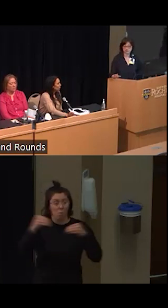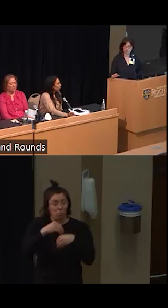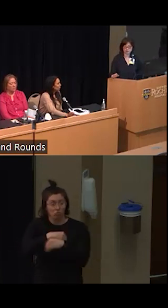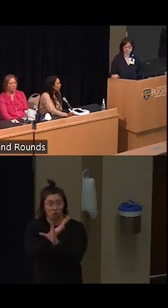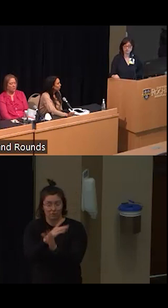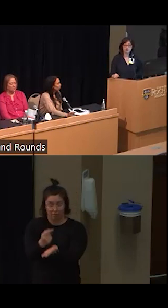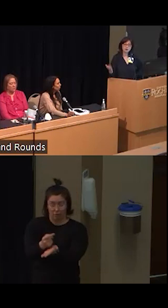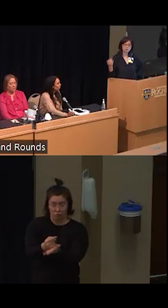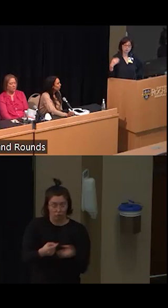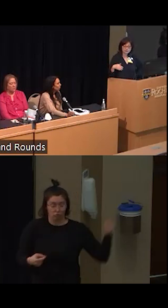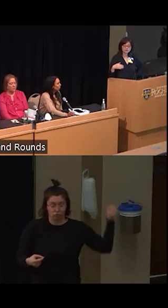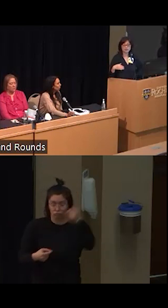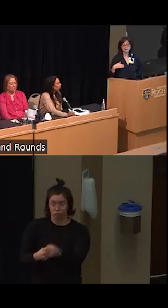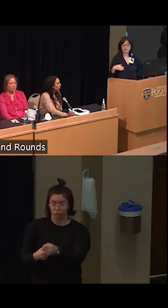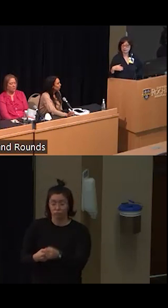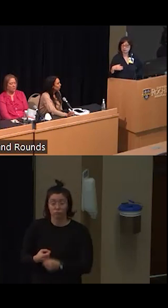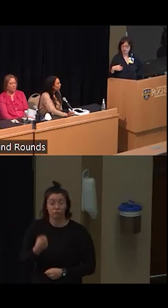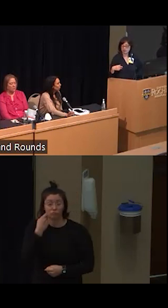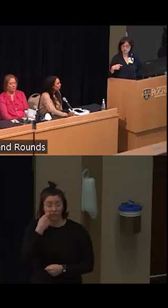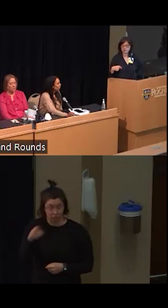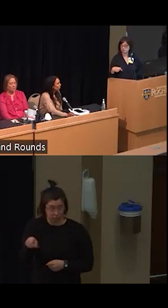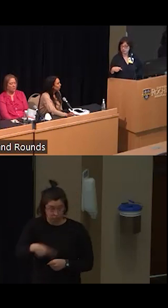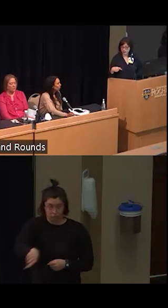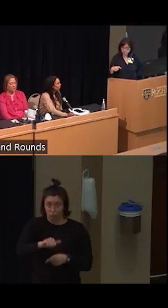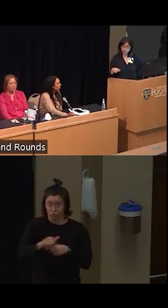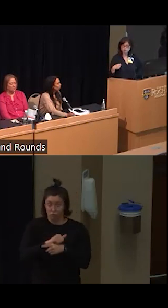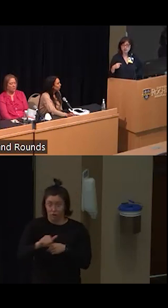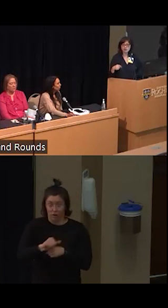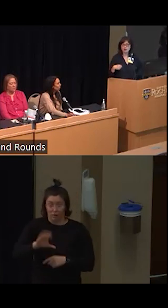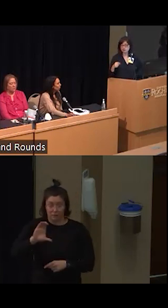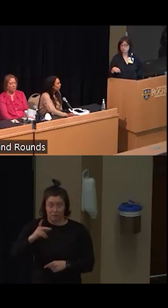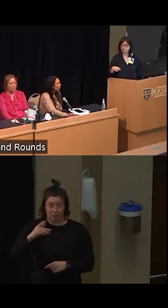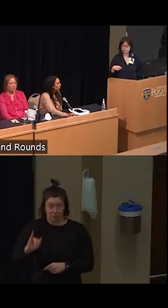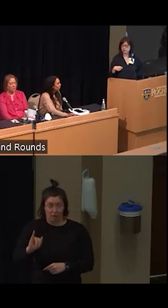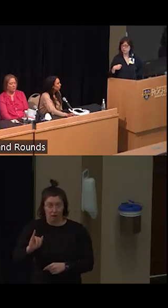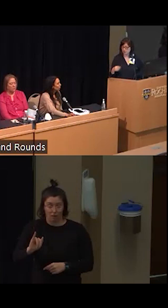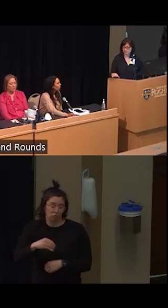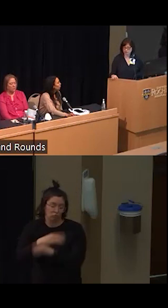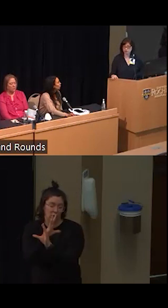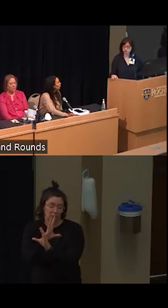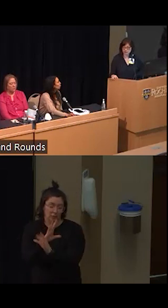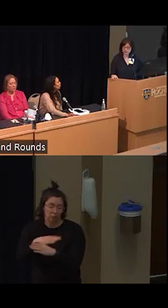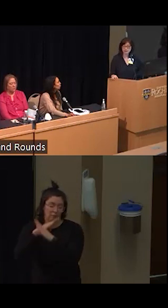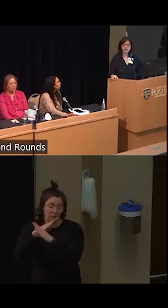therapists more recently they've all been trained in CPI Crisis Prevention and intervention training